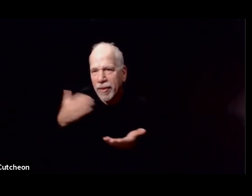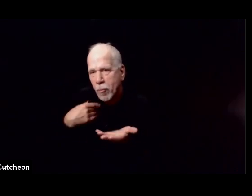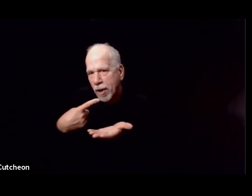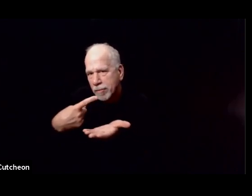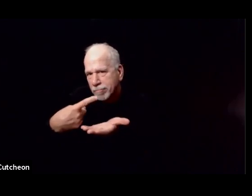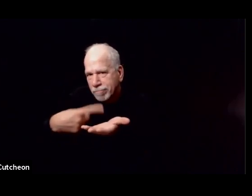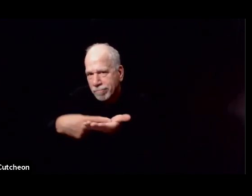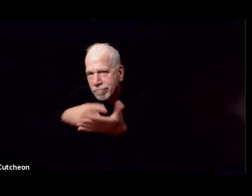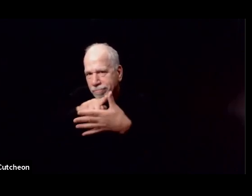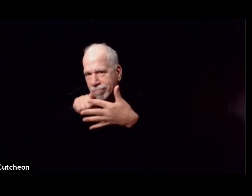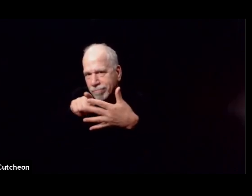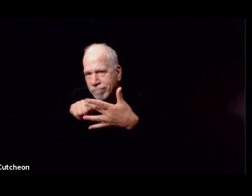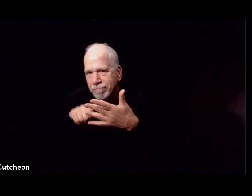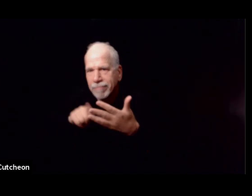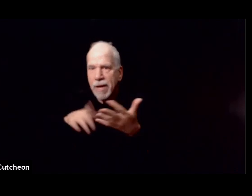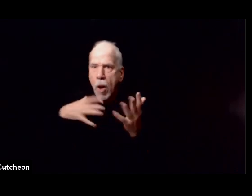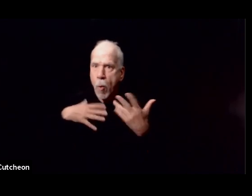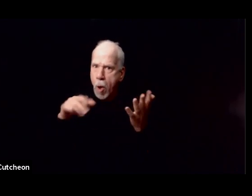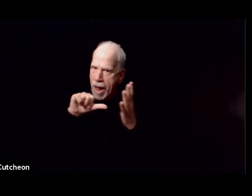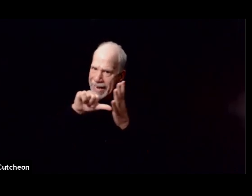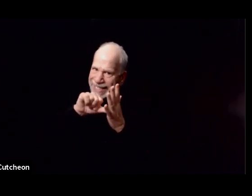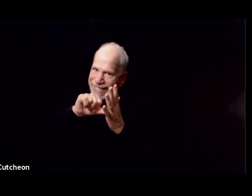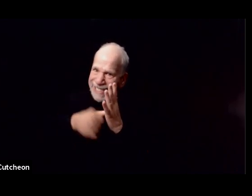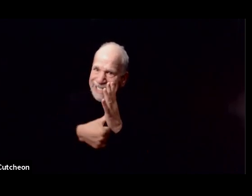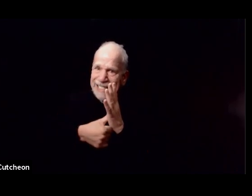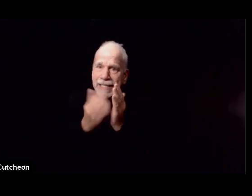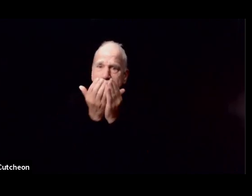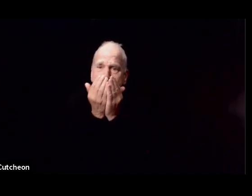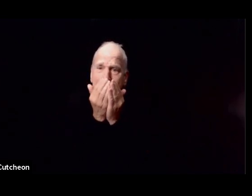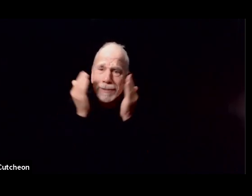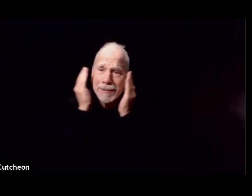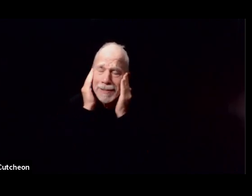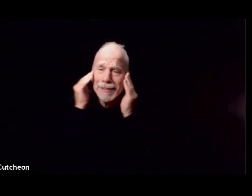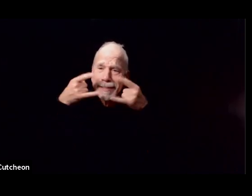importance of masks use and continuing to socially distance over it's of July weekend.